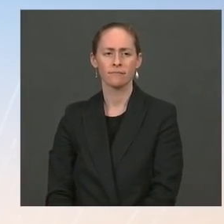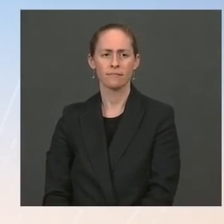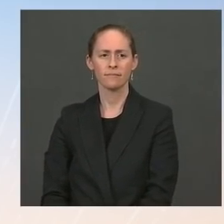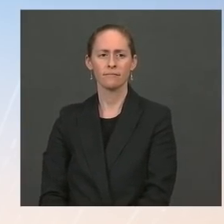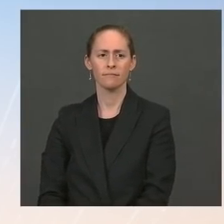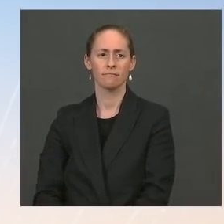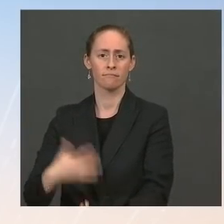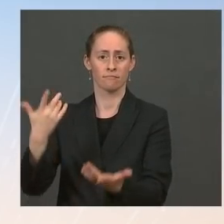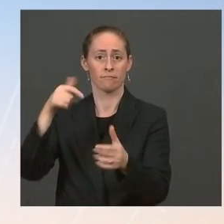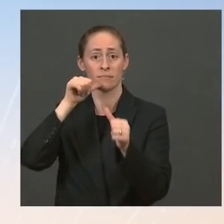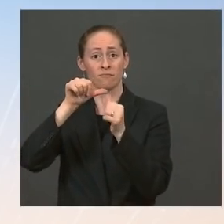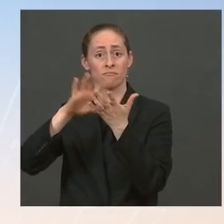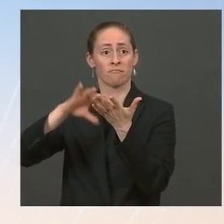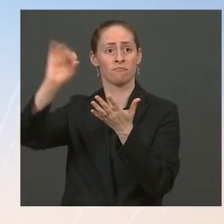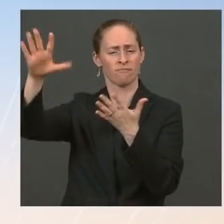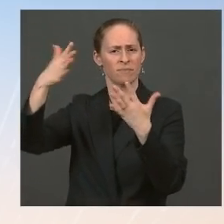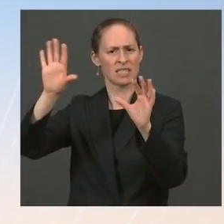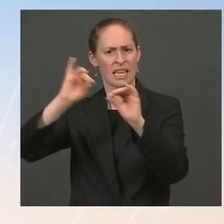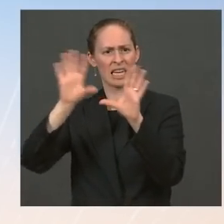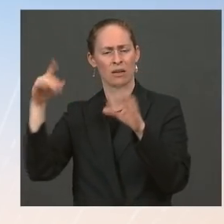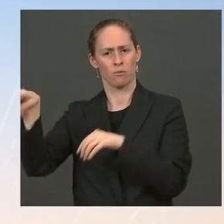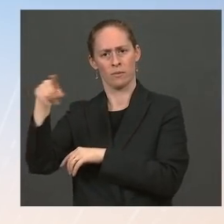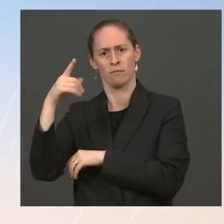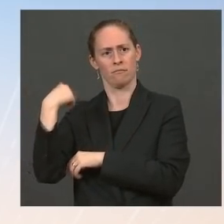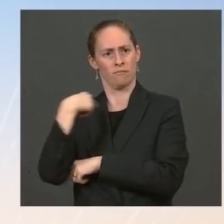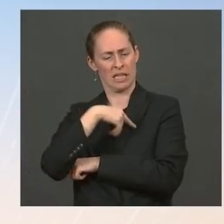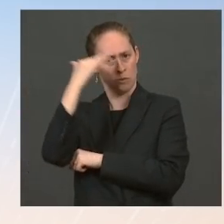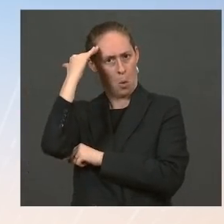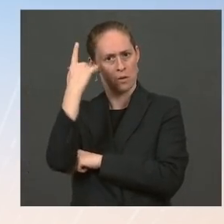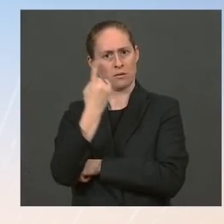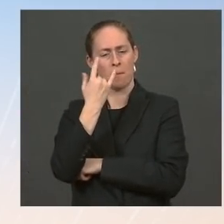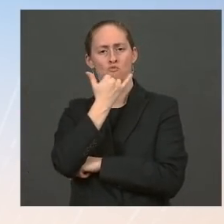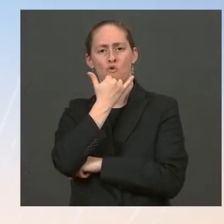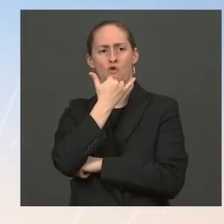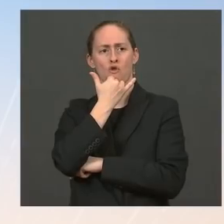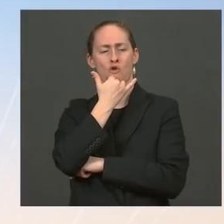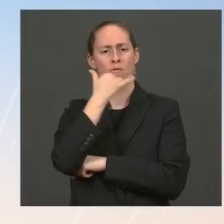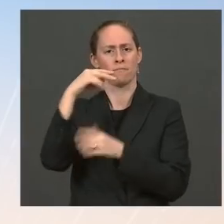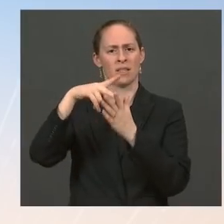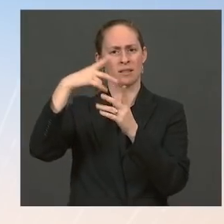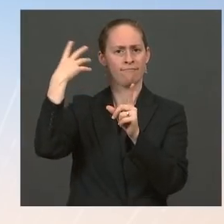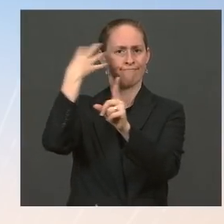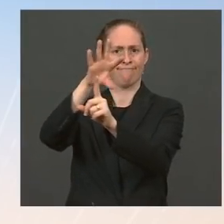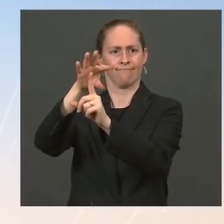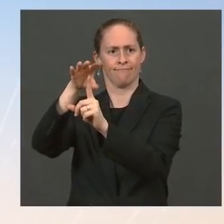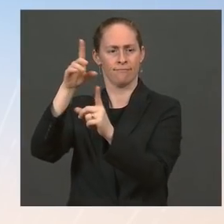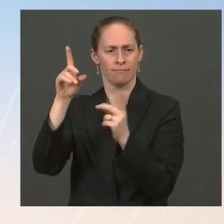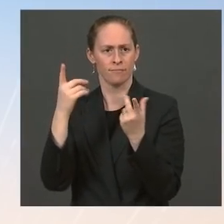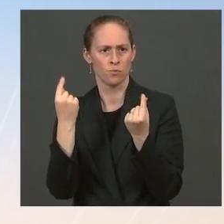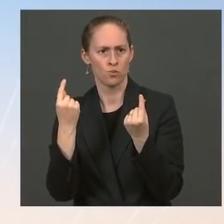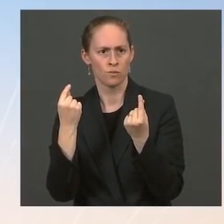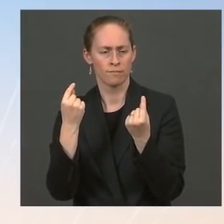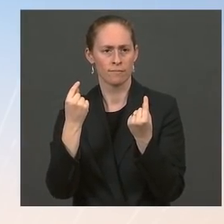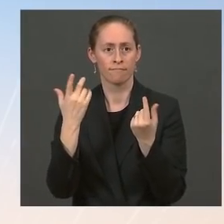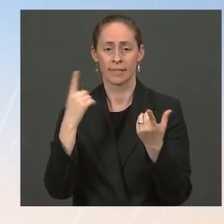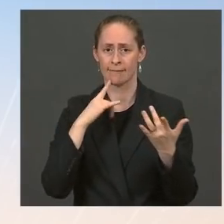And I would note, since you gave me the opportunity, that, in the letter, the President also noted that the two largest oil and gas companies in the United States,